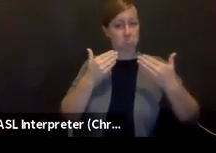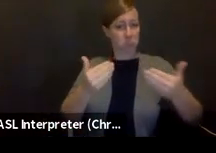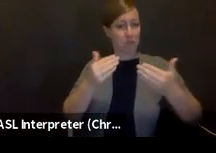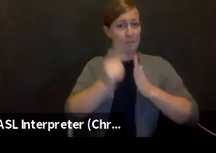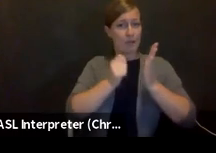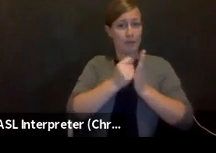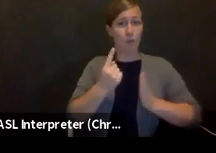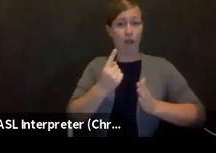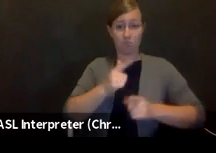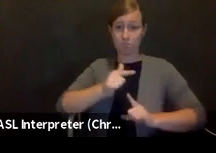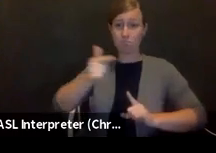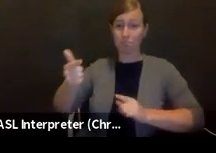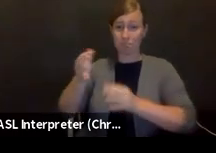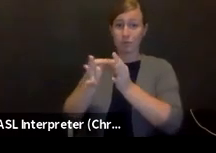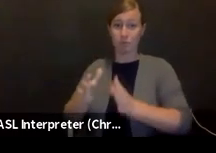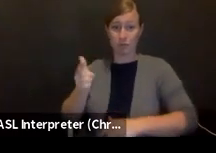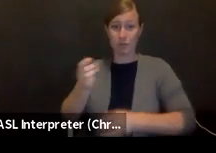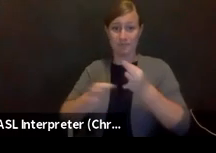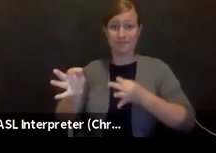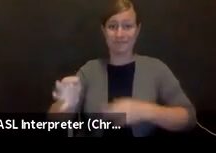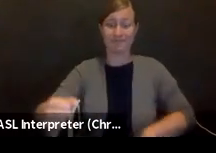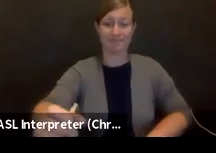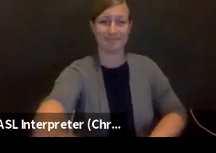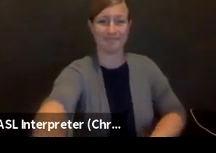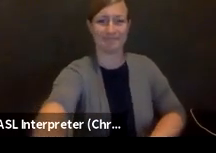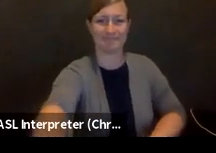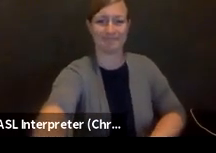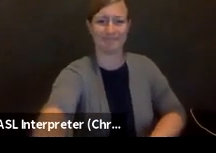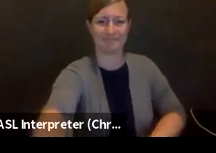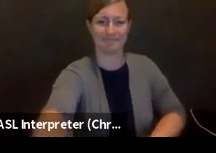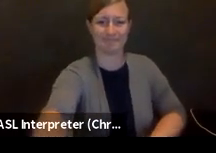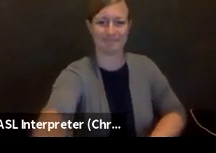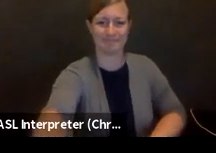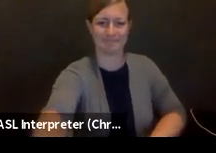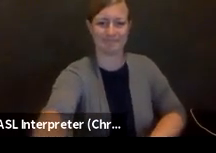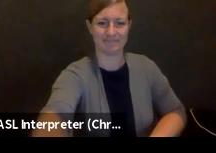ESD 189 - Amy Colburn: So we've added a folder and that's the one that's there's not a whole lot of stuff that you add in a folder.